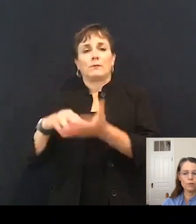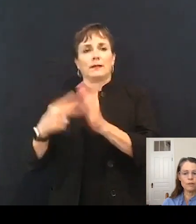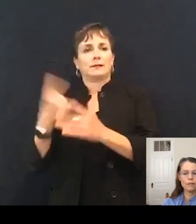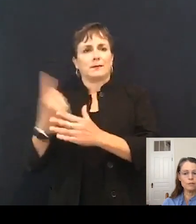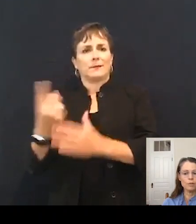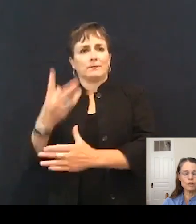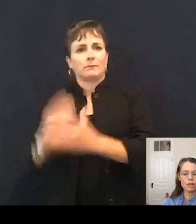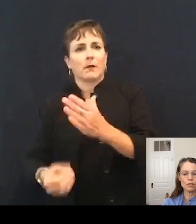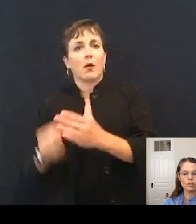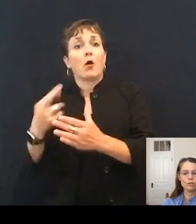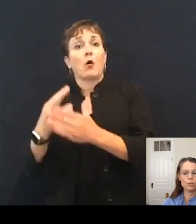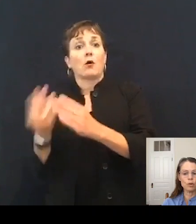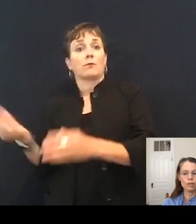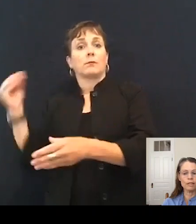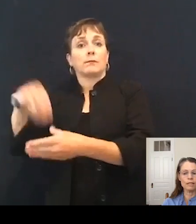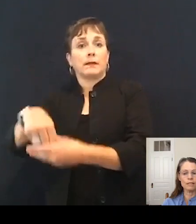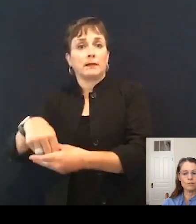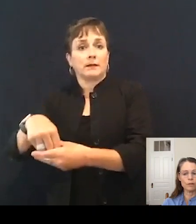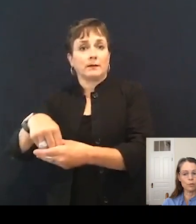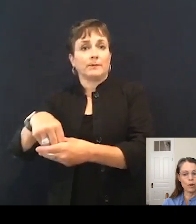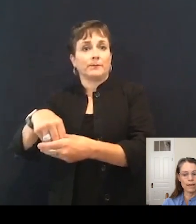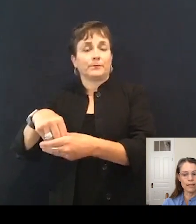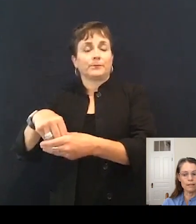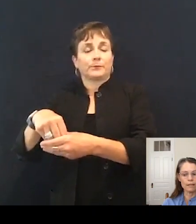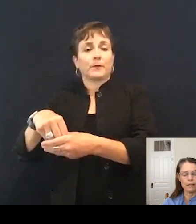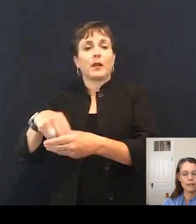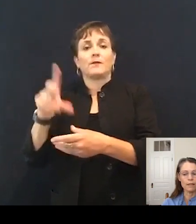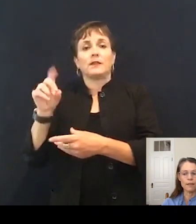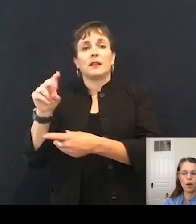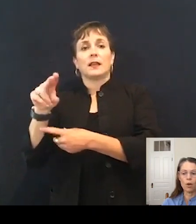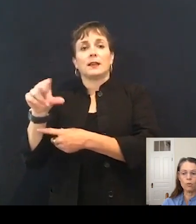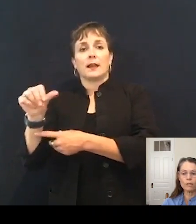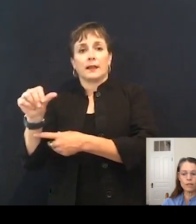Although these mutations work in different ways,